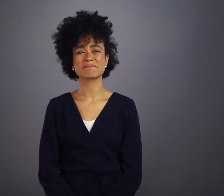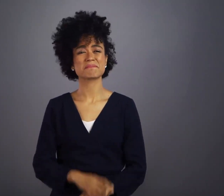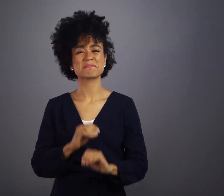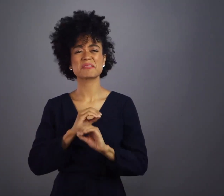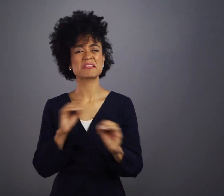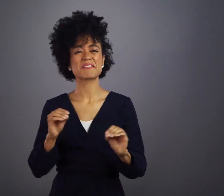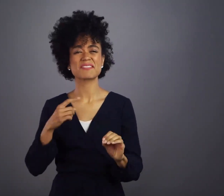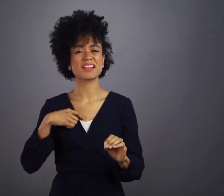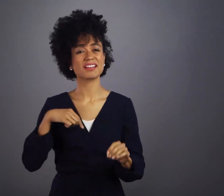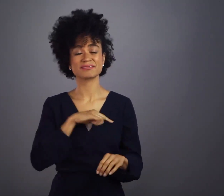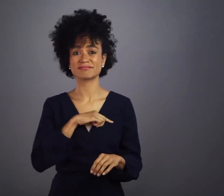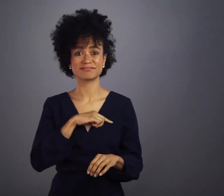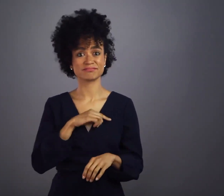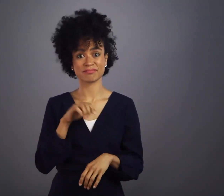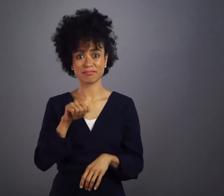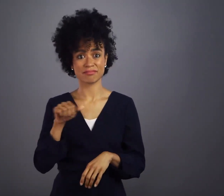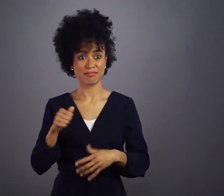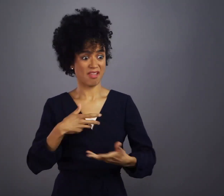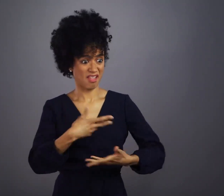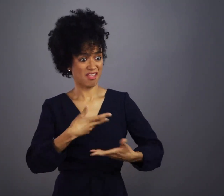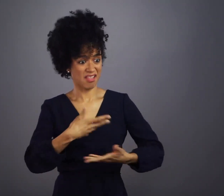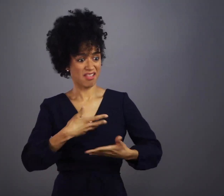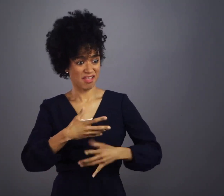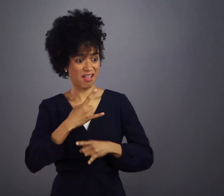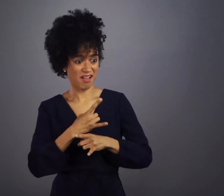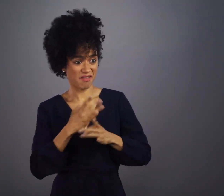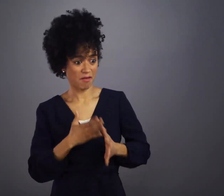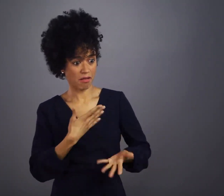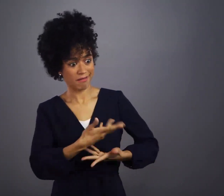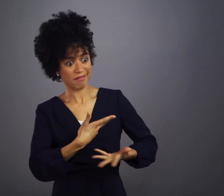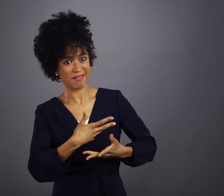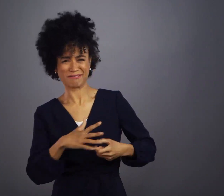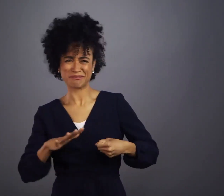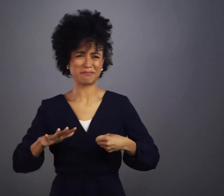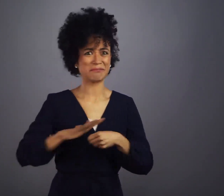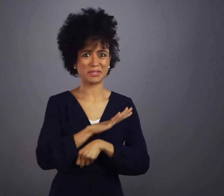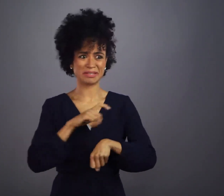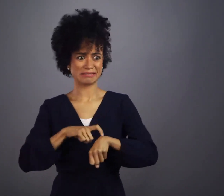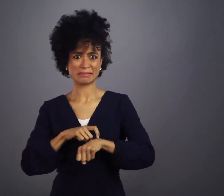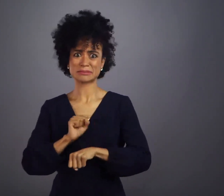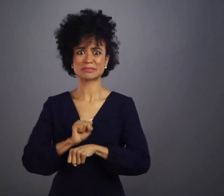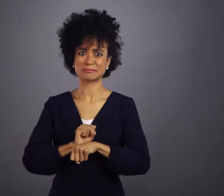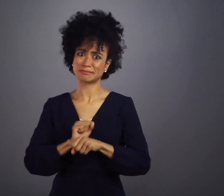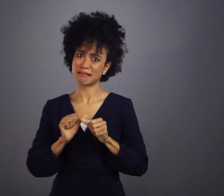None of us makes a sole vocation of this work, nor do we think its effectiveness